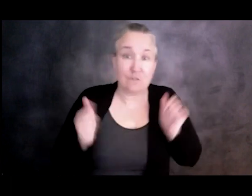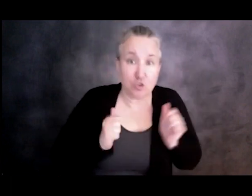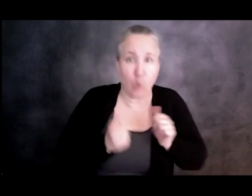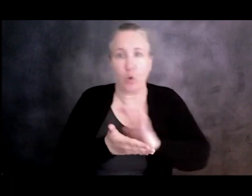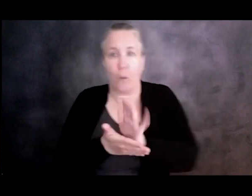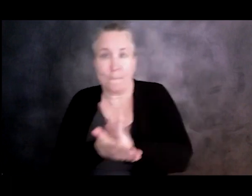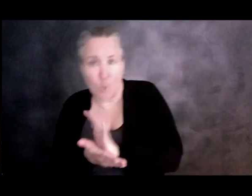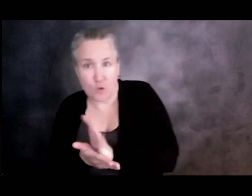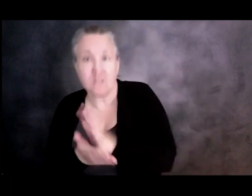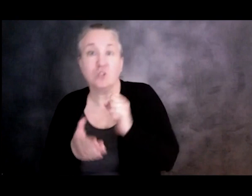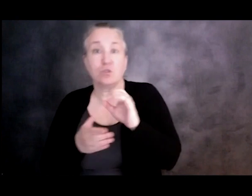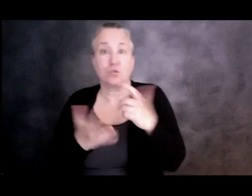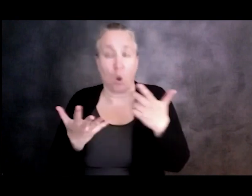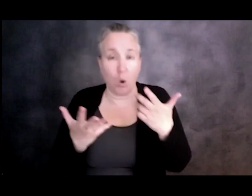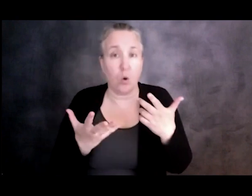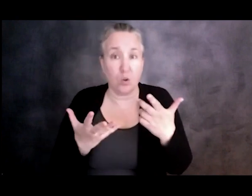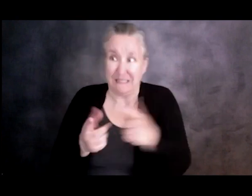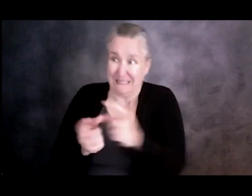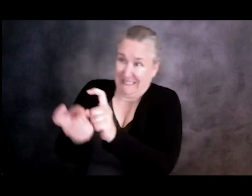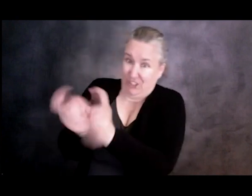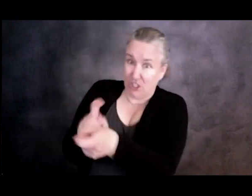that's the most difficult to change, especially